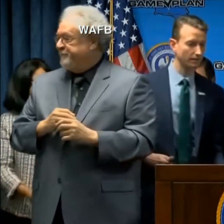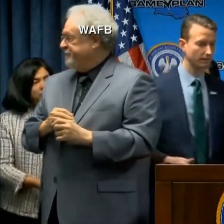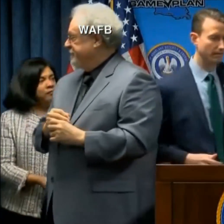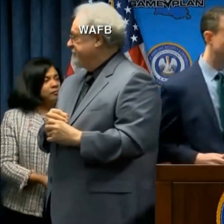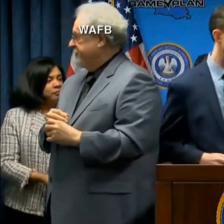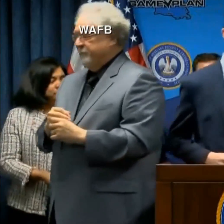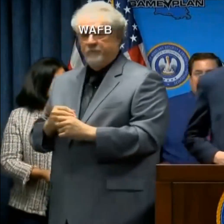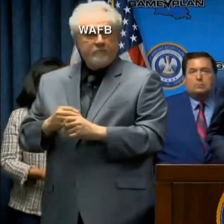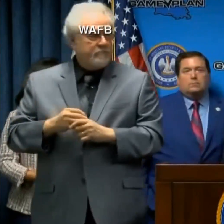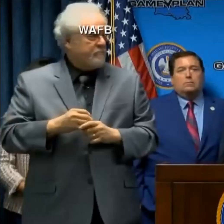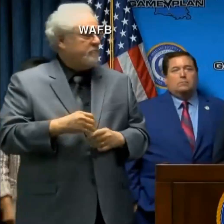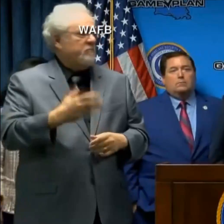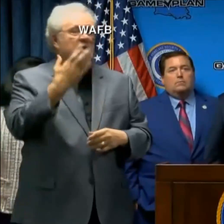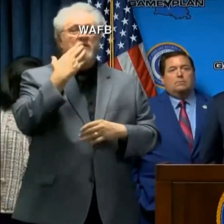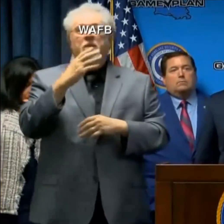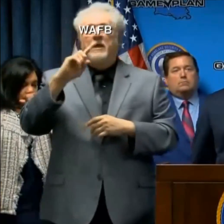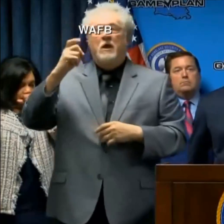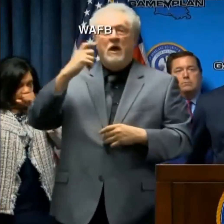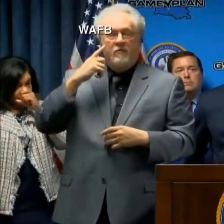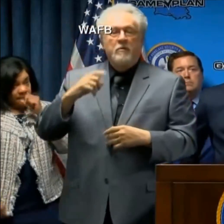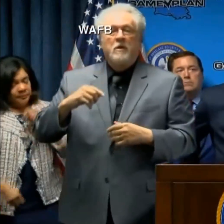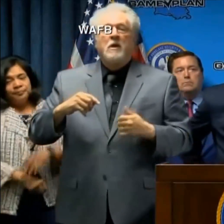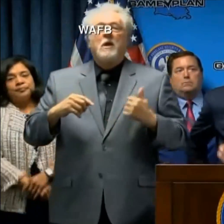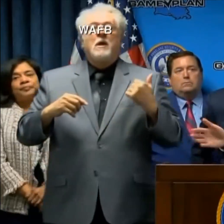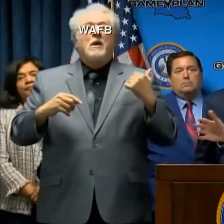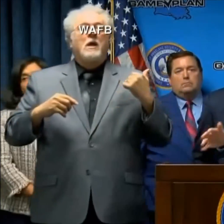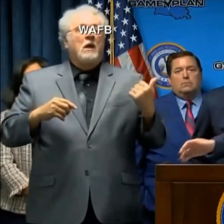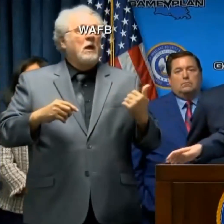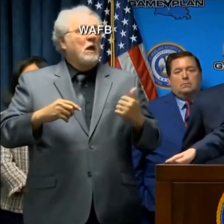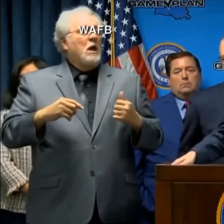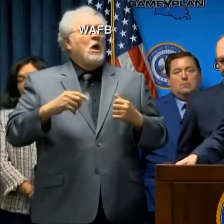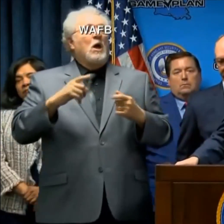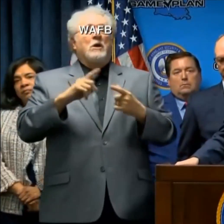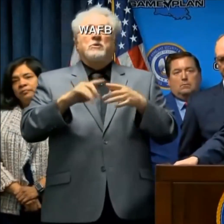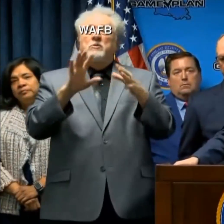Thank You mr. governor thank you all to reiterate some of the information that